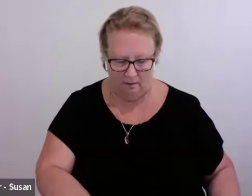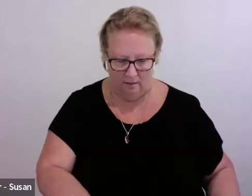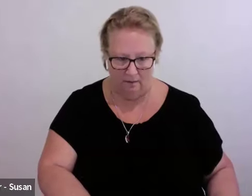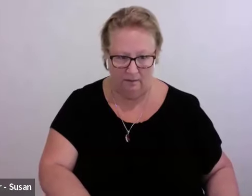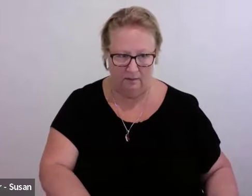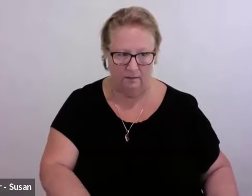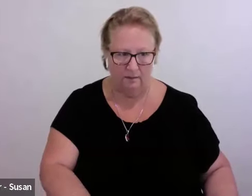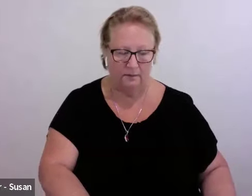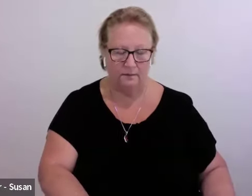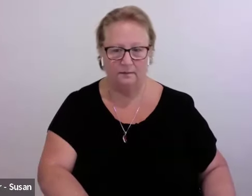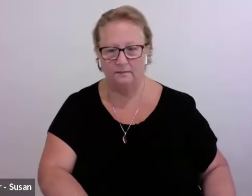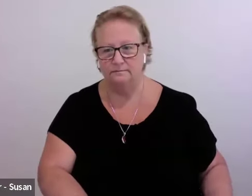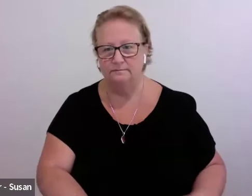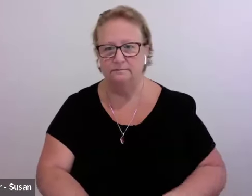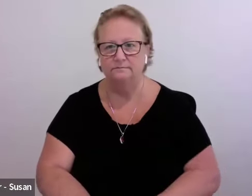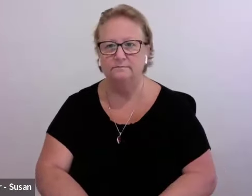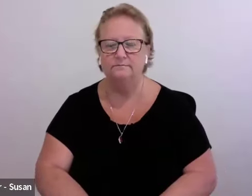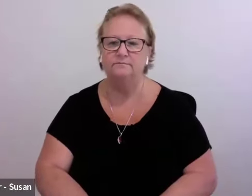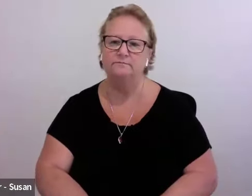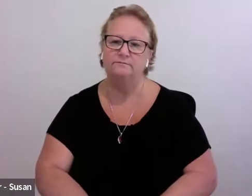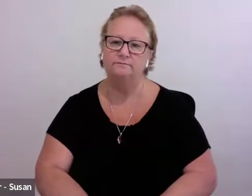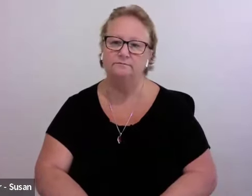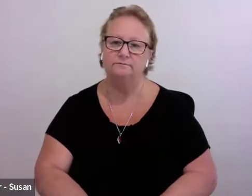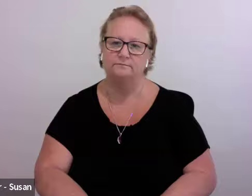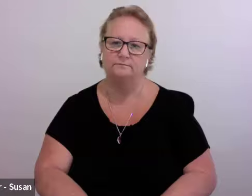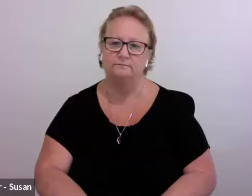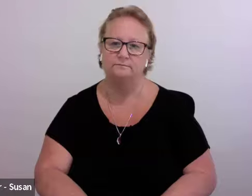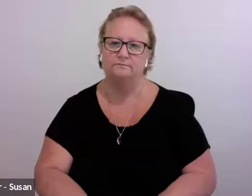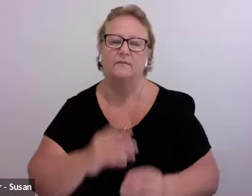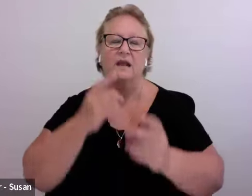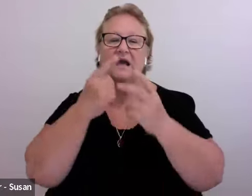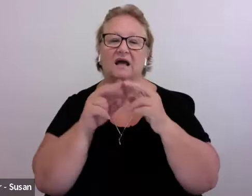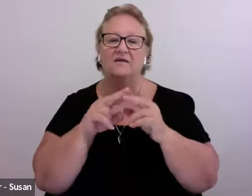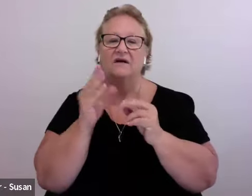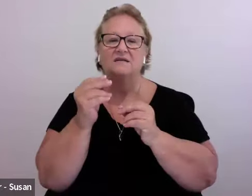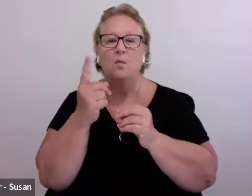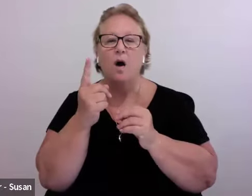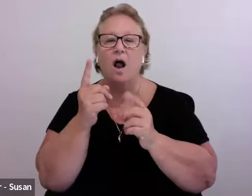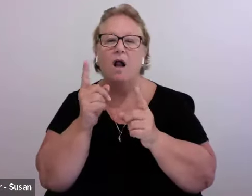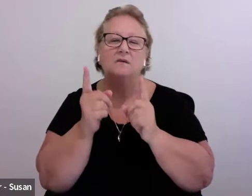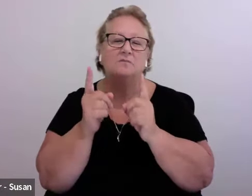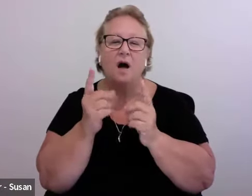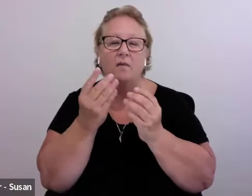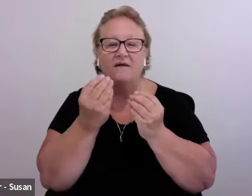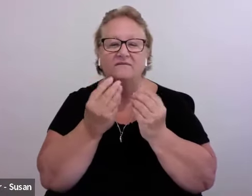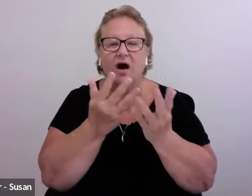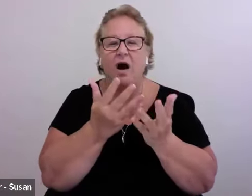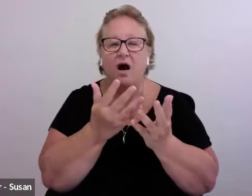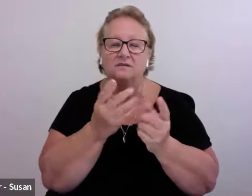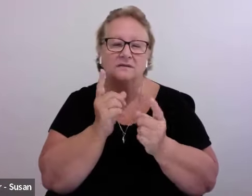re not the same people listed in the research team.